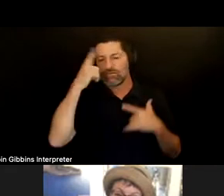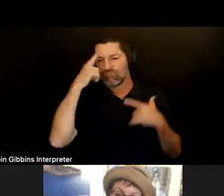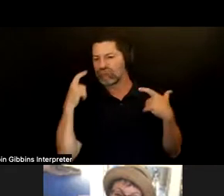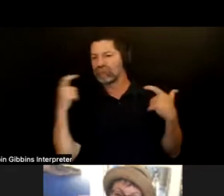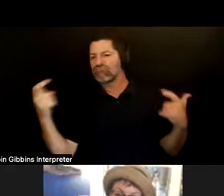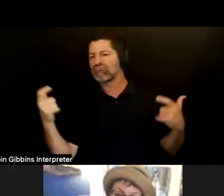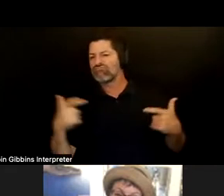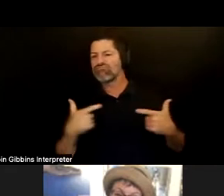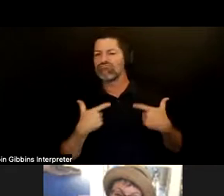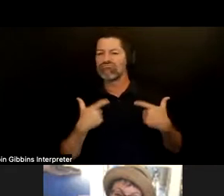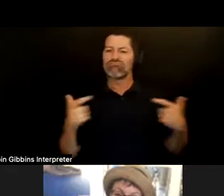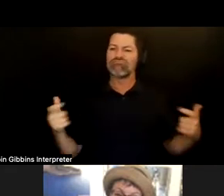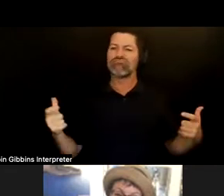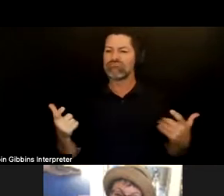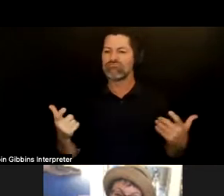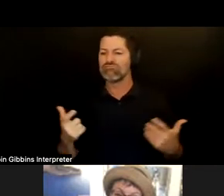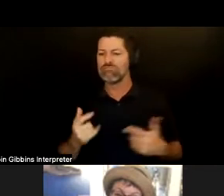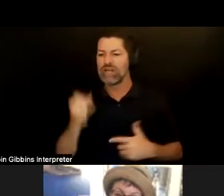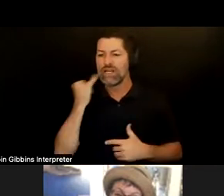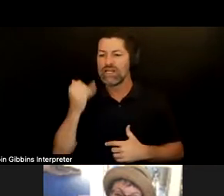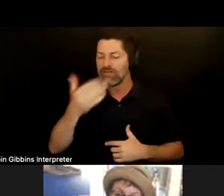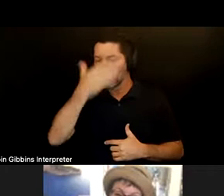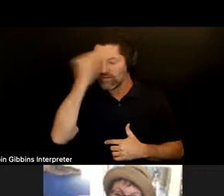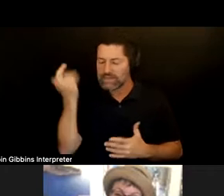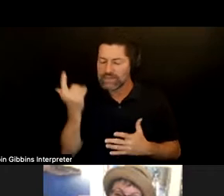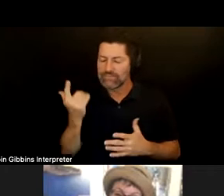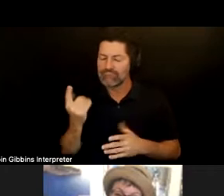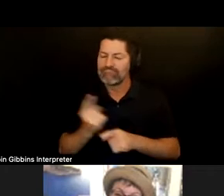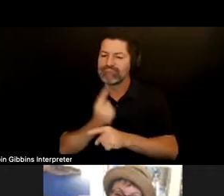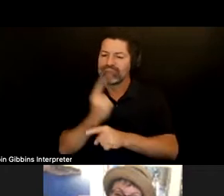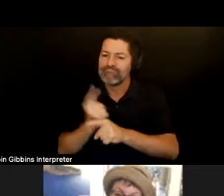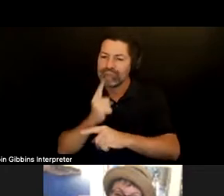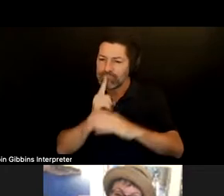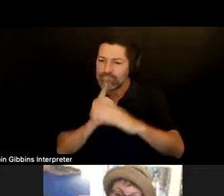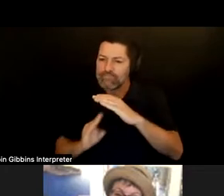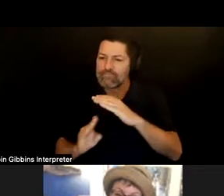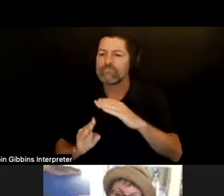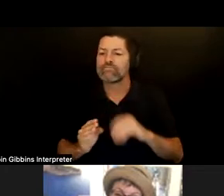when we forget to be right sized. 19:22:27 When we take up more space in the